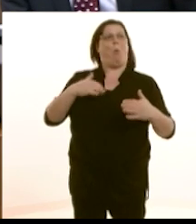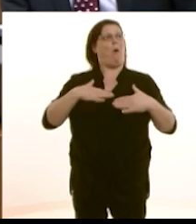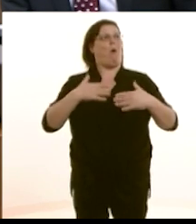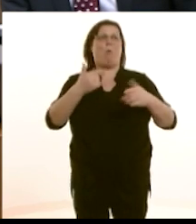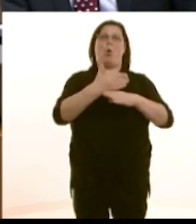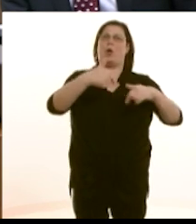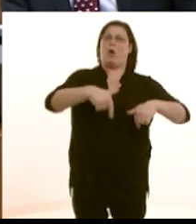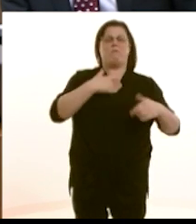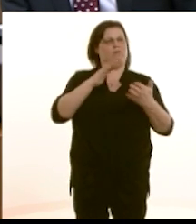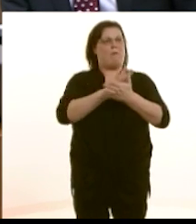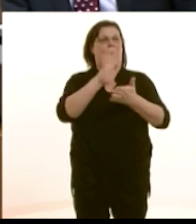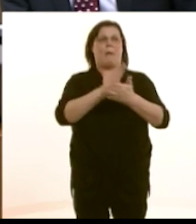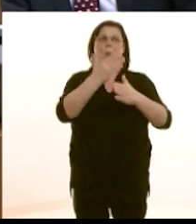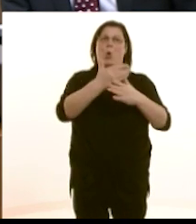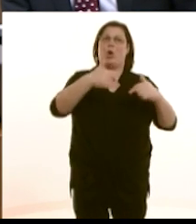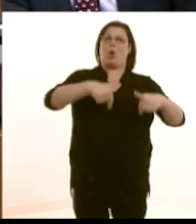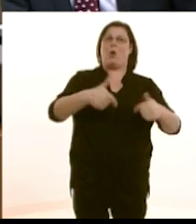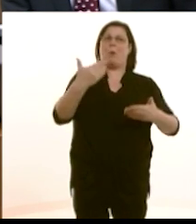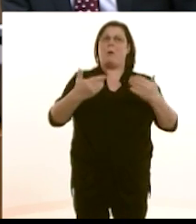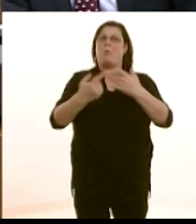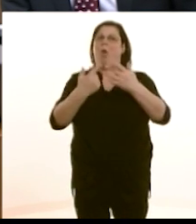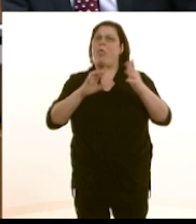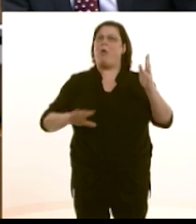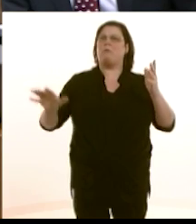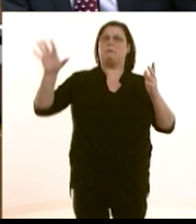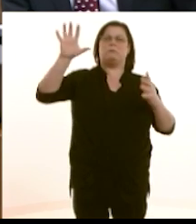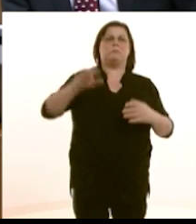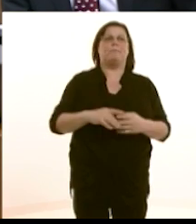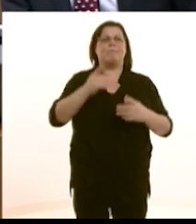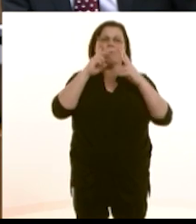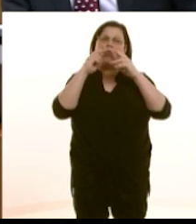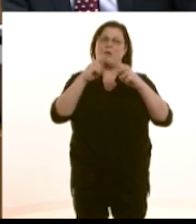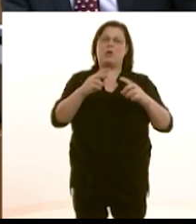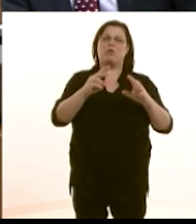happiest in the UK. So, that research is very welcome, of course, and it shows that when